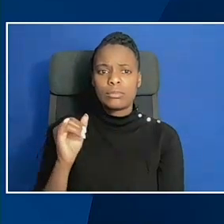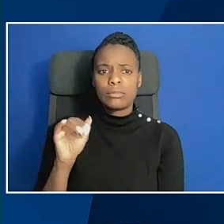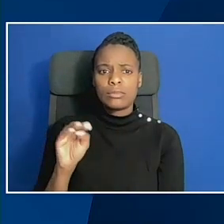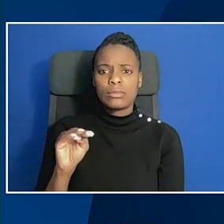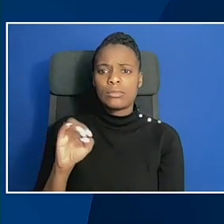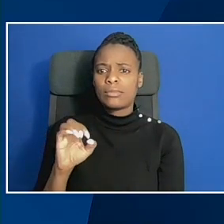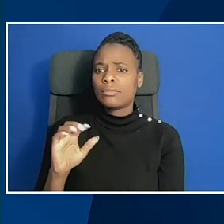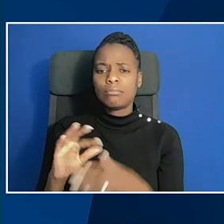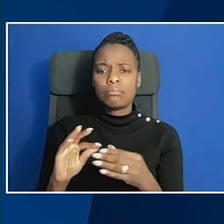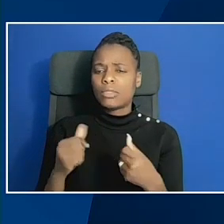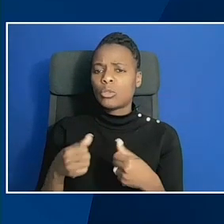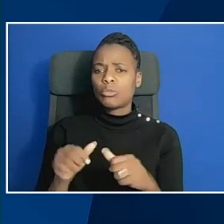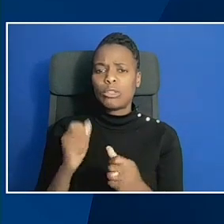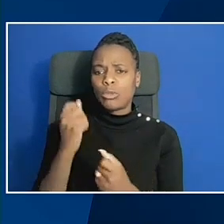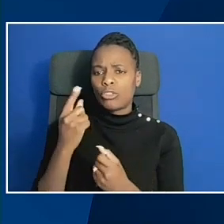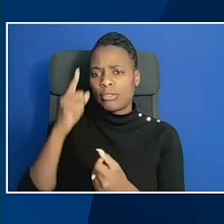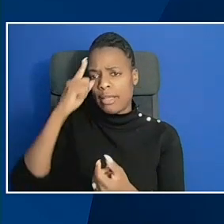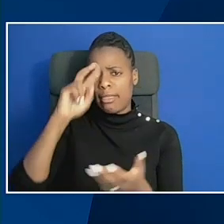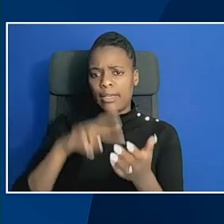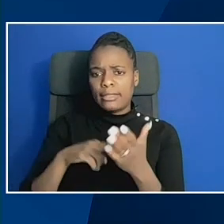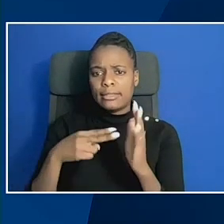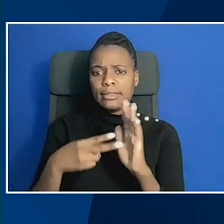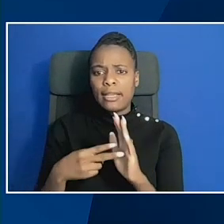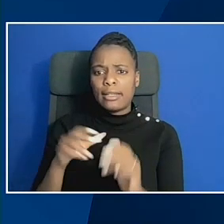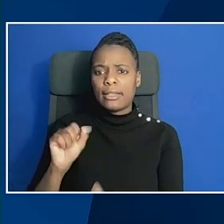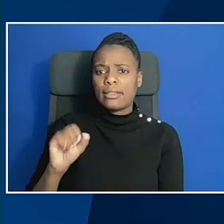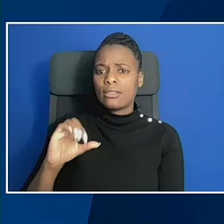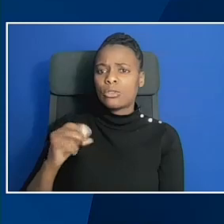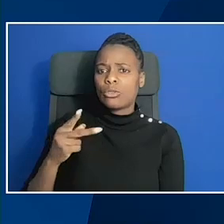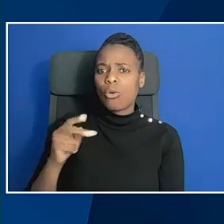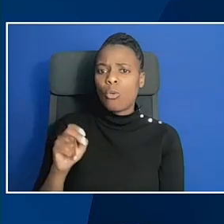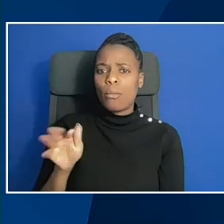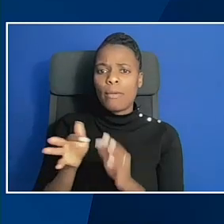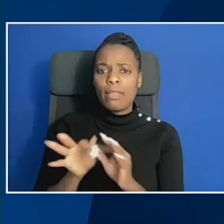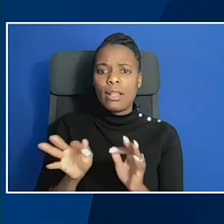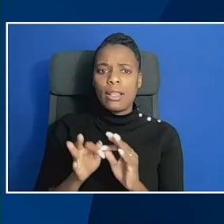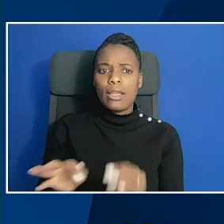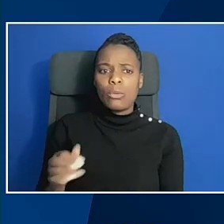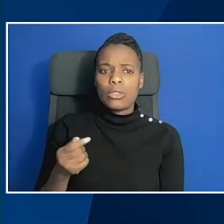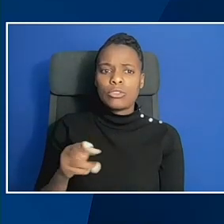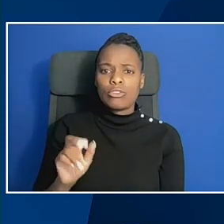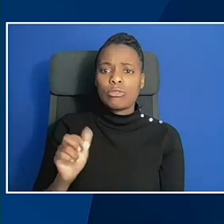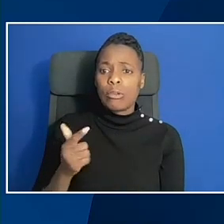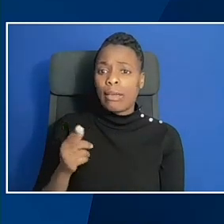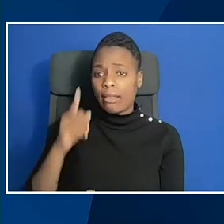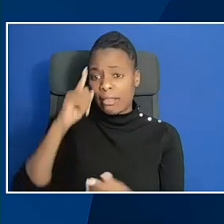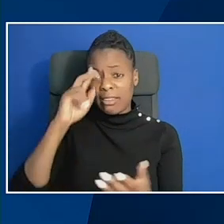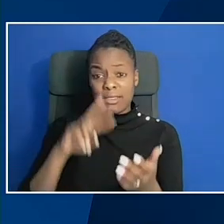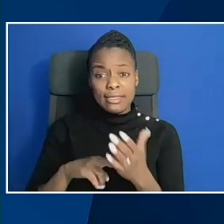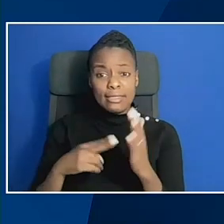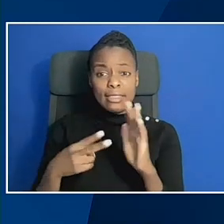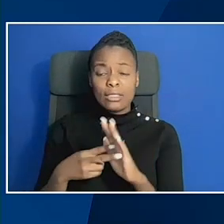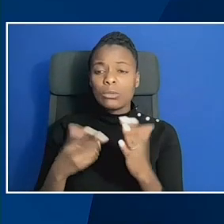understand the intent and scope of this language. Well, the intent here is just, I mean, these are existing exemptions, obviously,